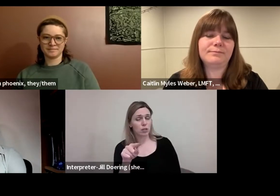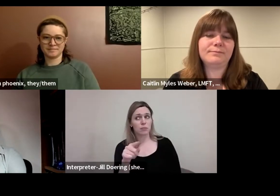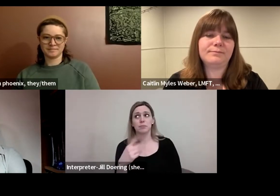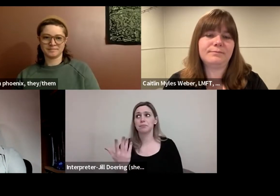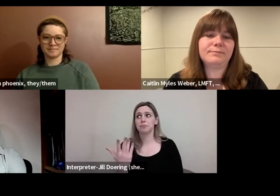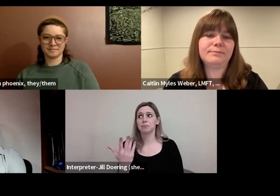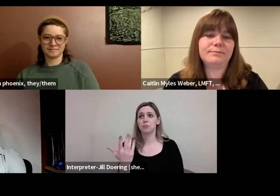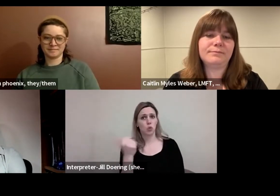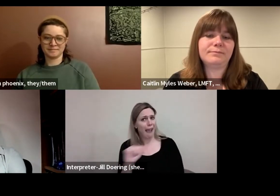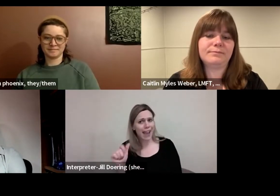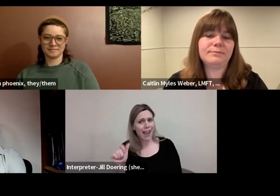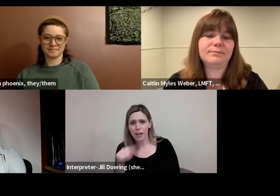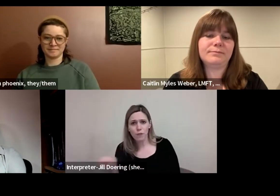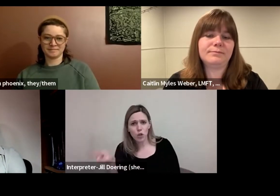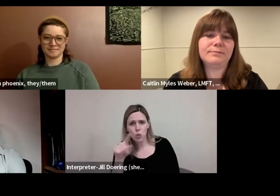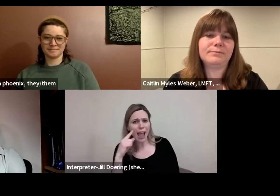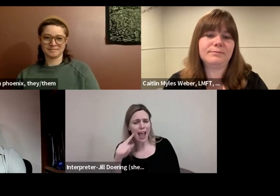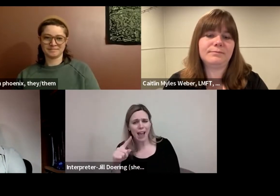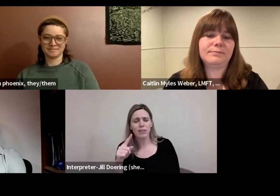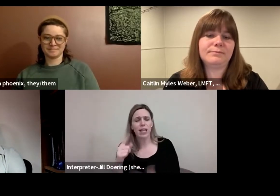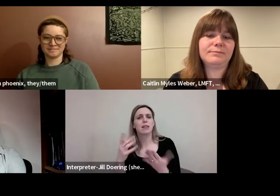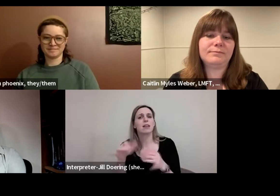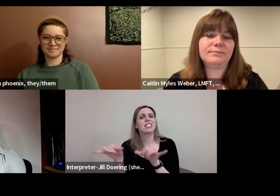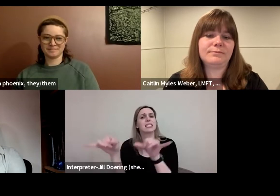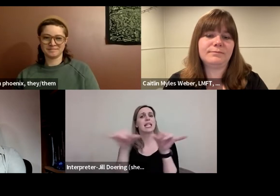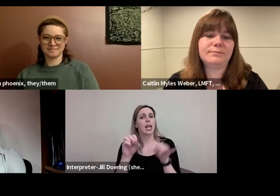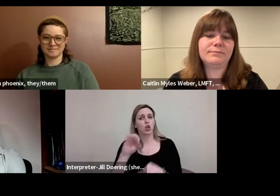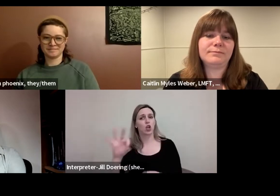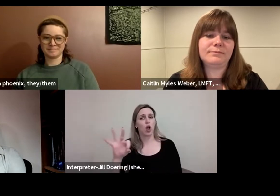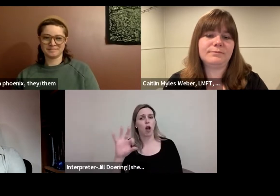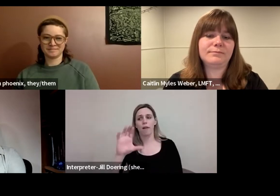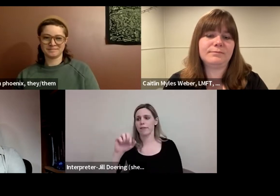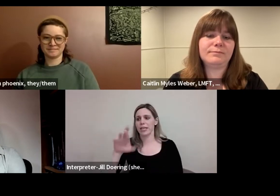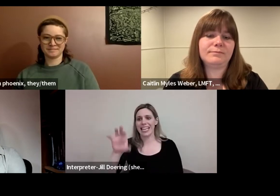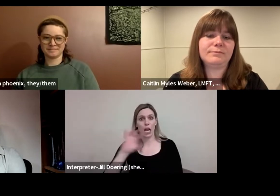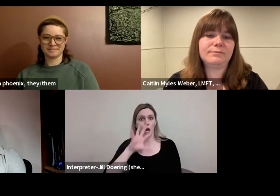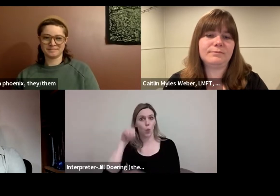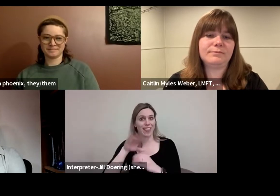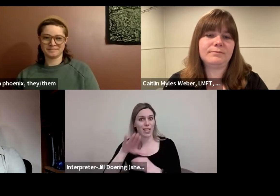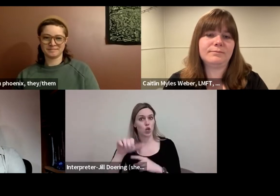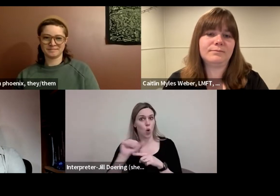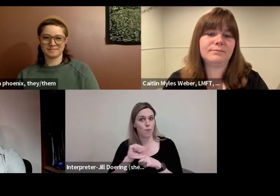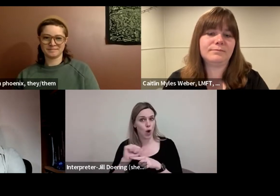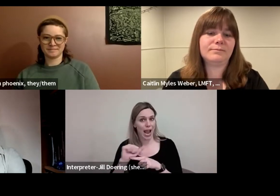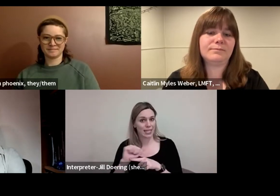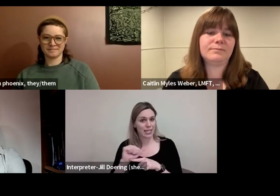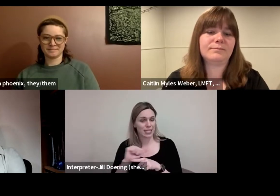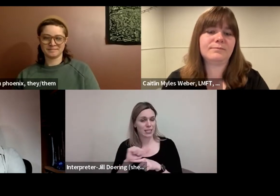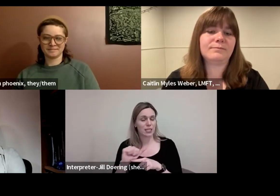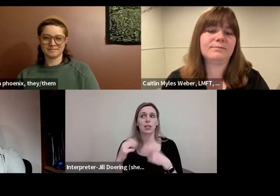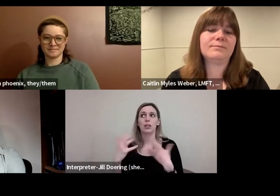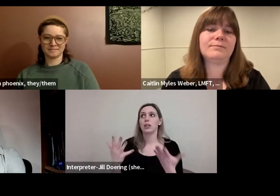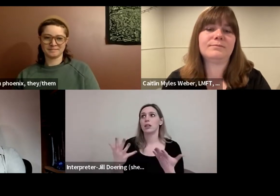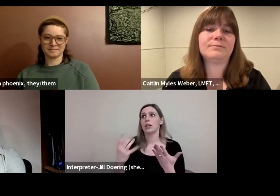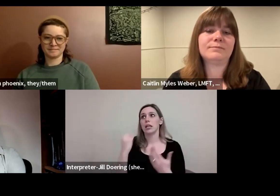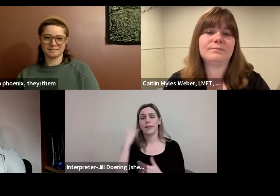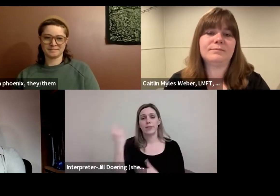like standards of care. Caitlin, you mentioned like if somebody's exhibiting, you know, really strong dissociative or psychotic,